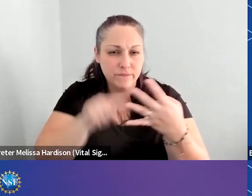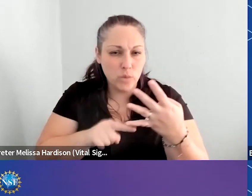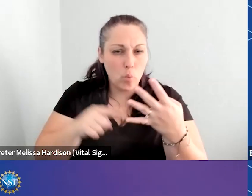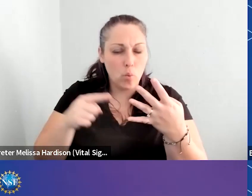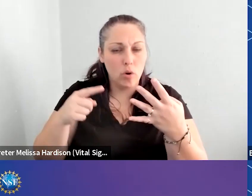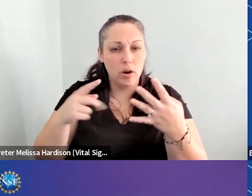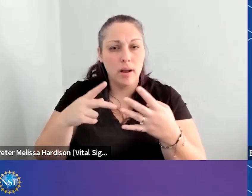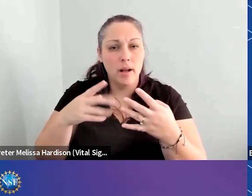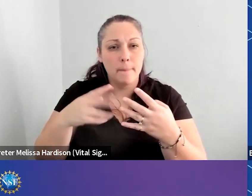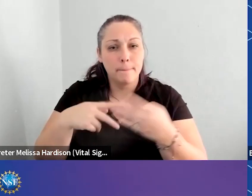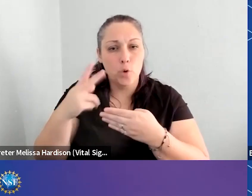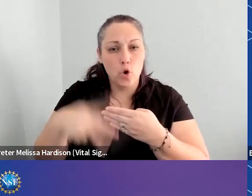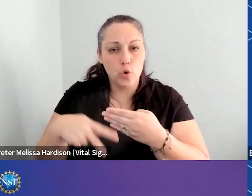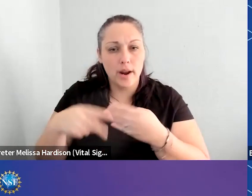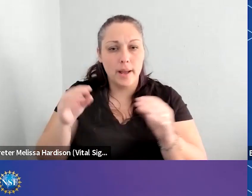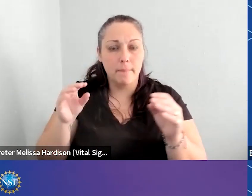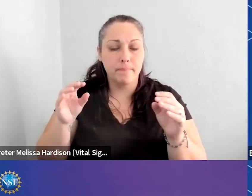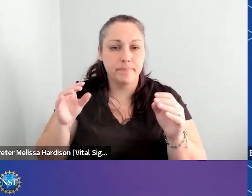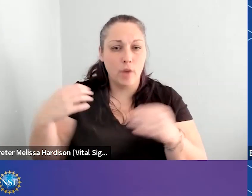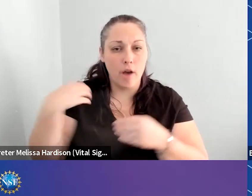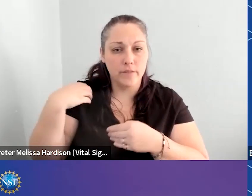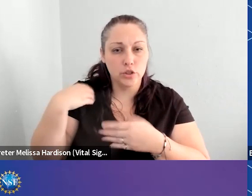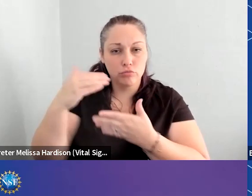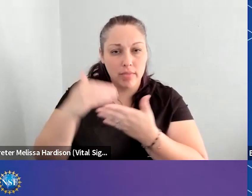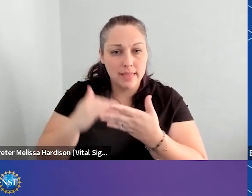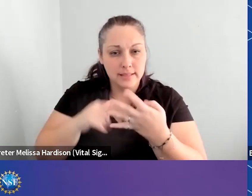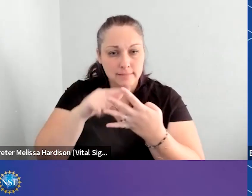And do you have any suggestions about how best to reach out with questions,